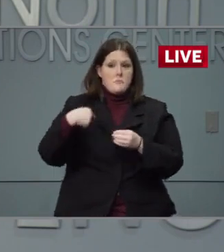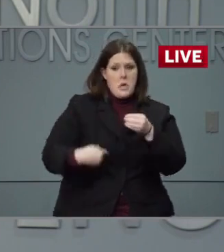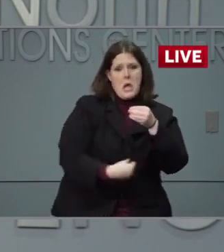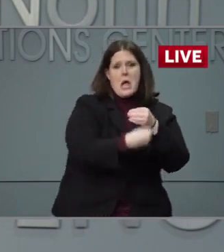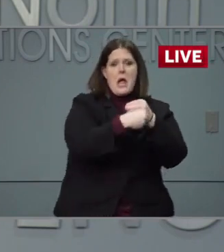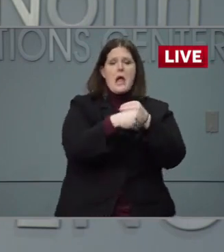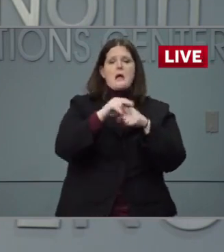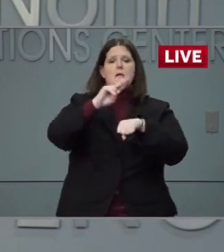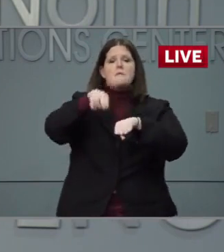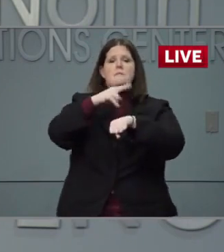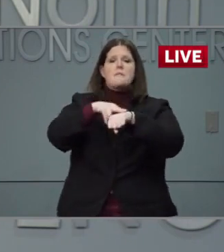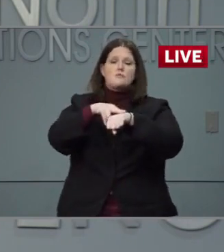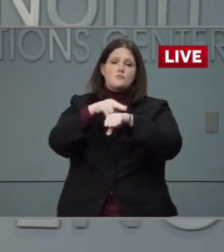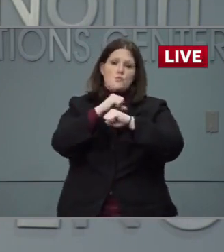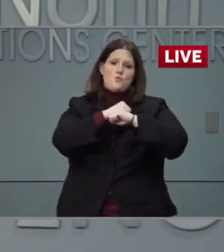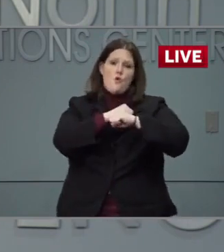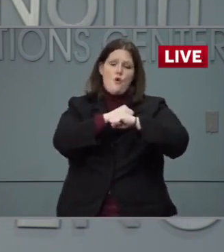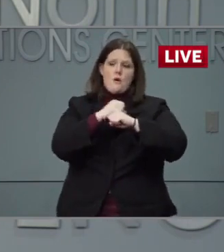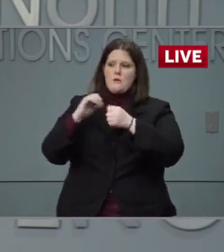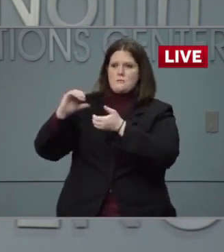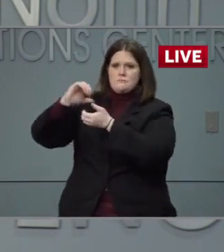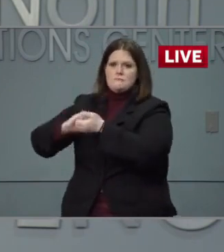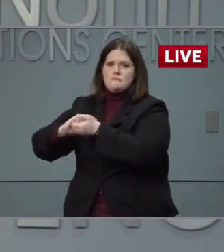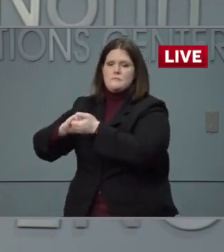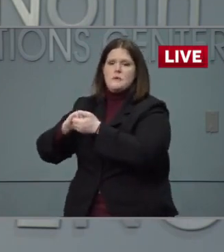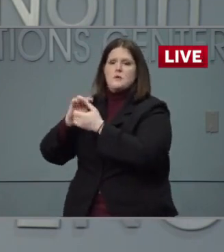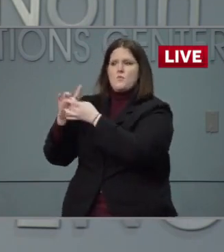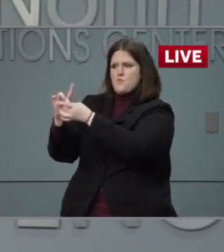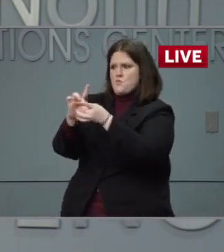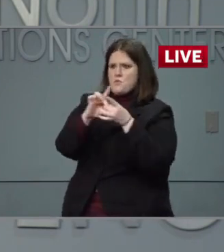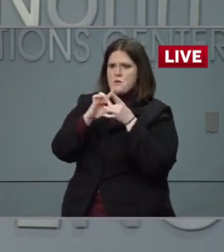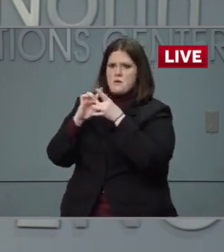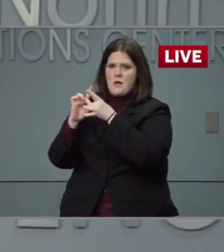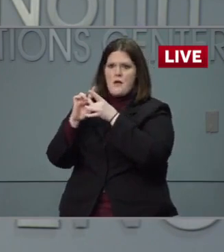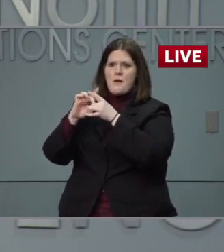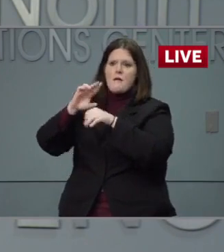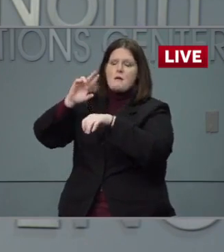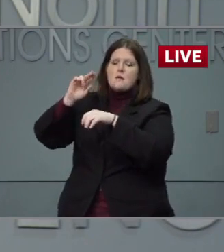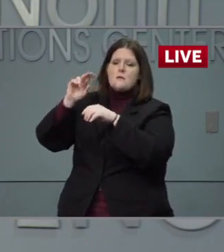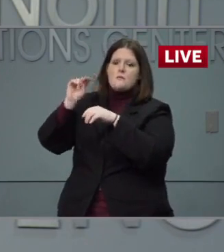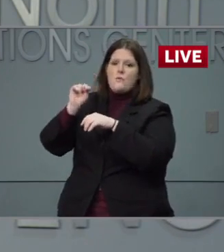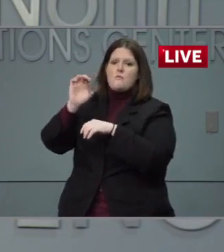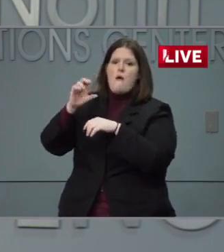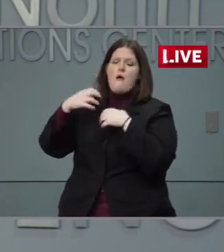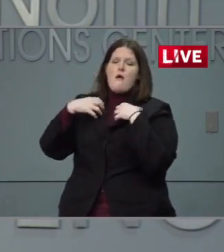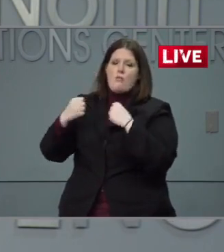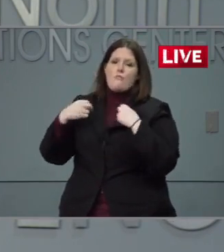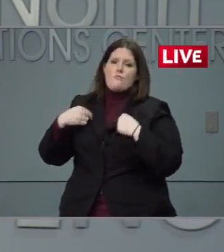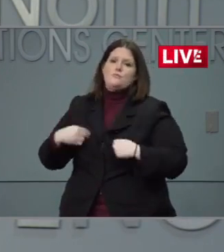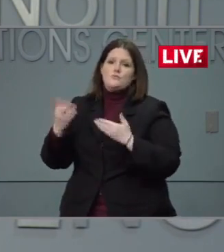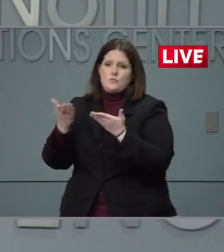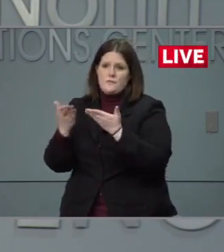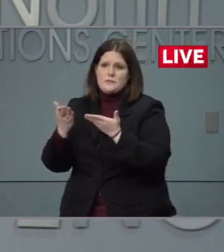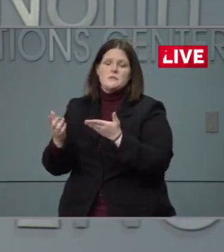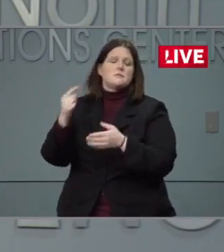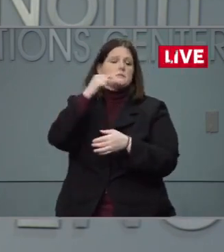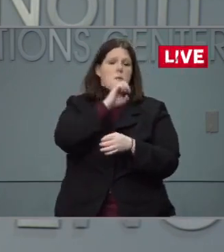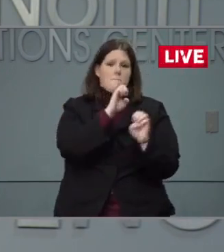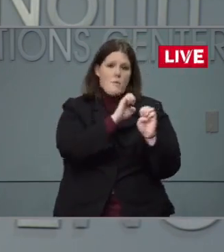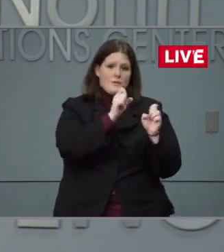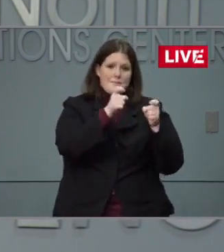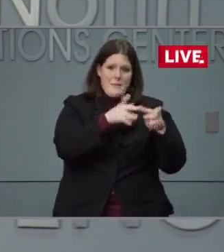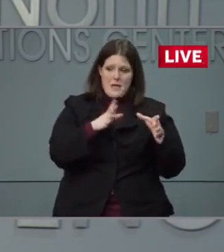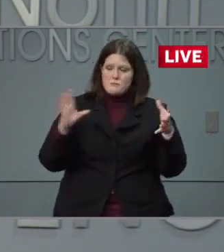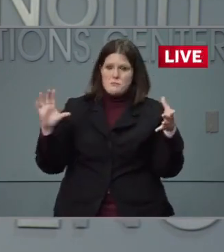TO SUPPORT VACCINE EFFORTS, I HAVE MOBILIZED THE NORTH CAROLINA NATIONAL GUARD TO COORDINATE WITH THE DEPARTMENT OF HEALTH AND HUMAN SERVICES AND NORTH CAROLINA EMERGENCY